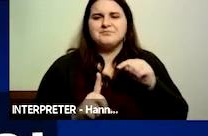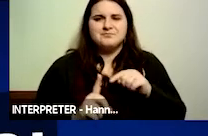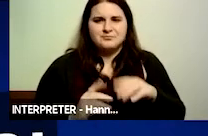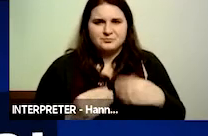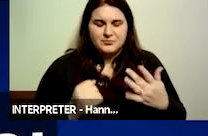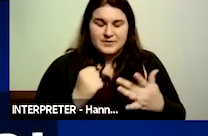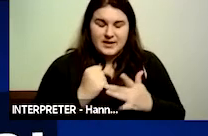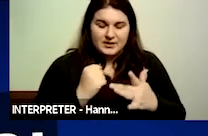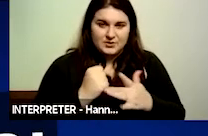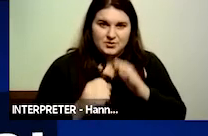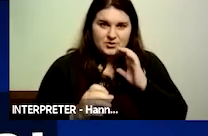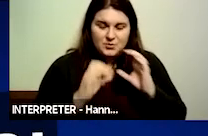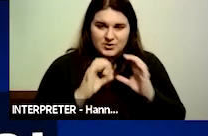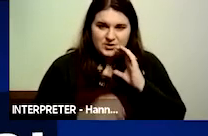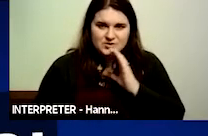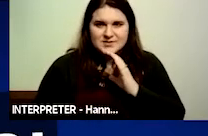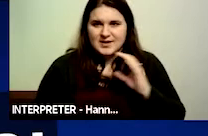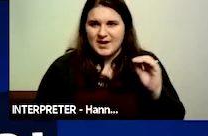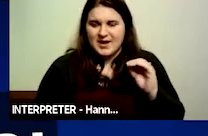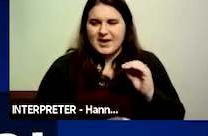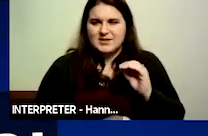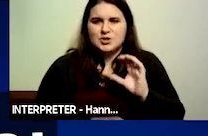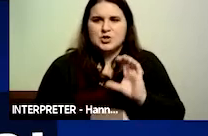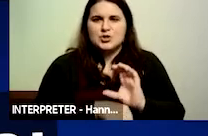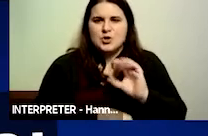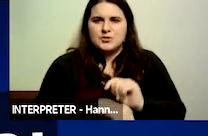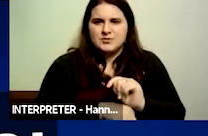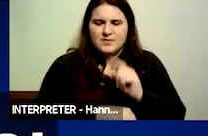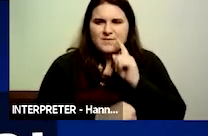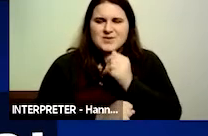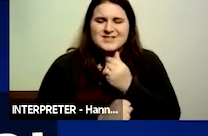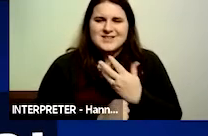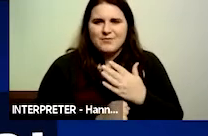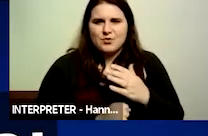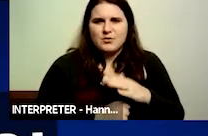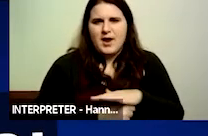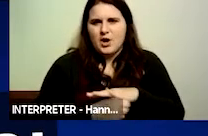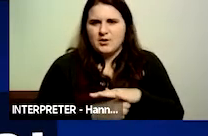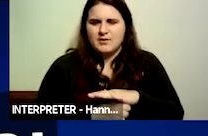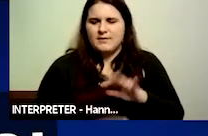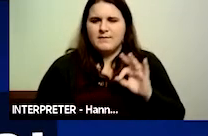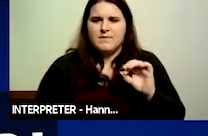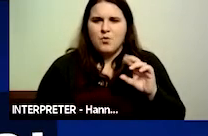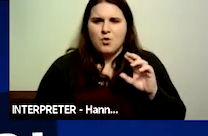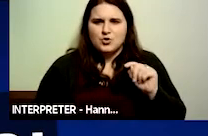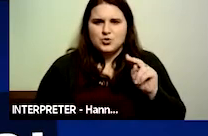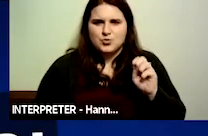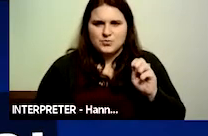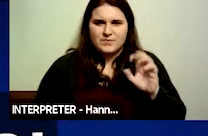and change management consulting to a number of area fortune 500 companies. Rick Mislan: And his current interest include working with other security